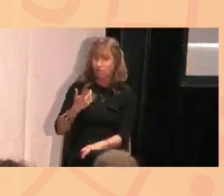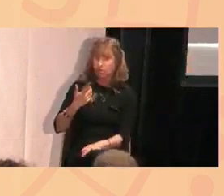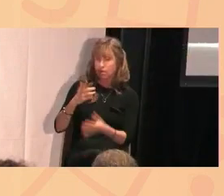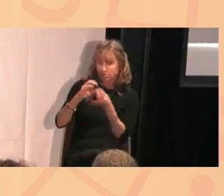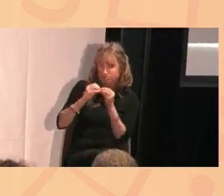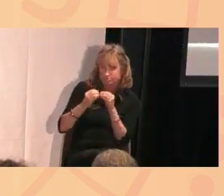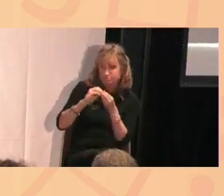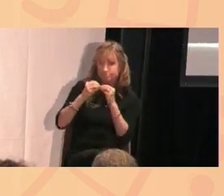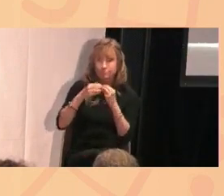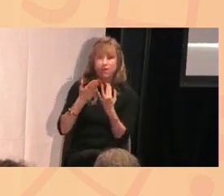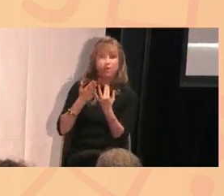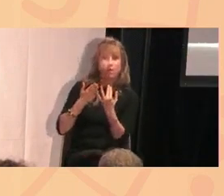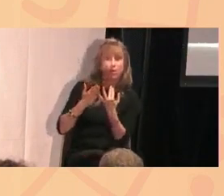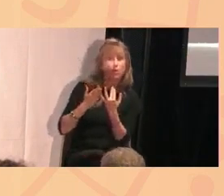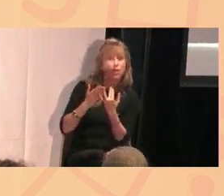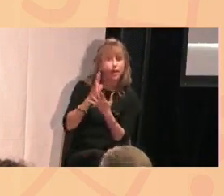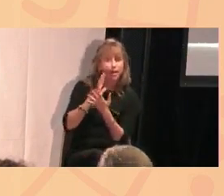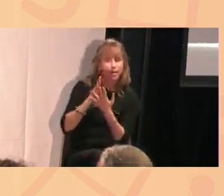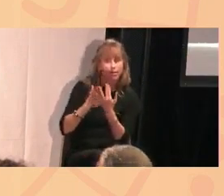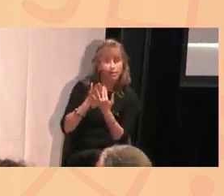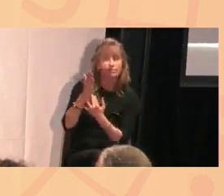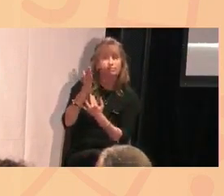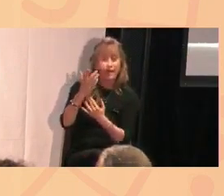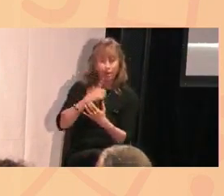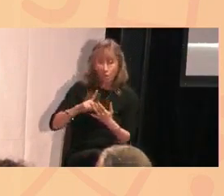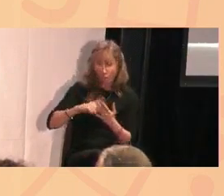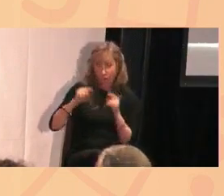all the products of creativity and imagination that you